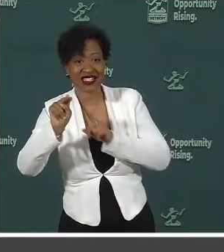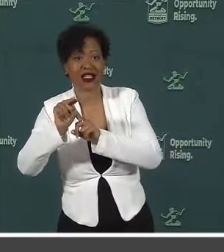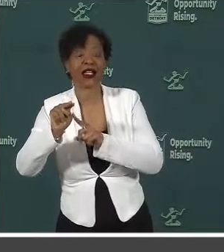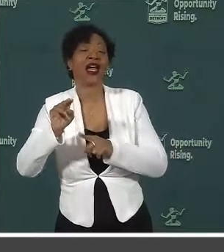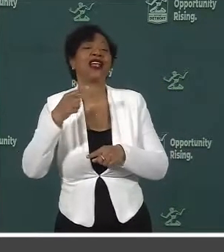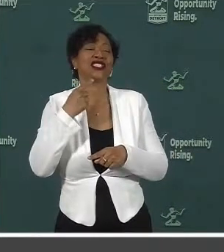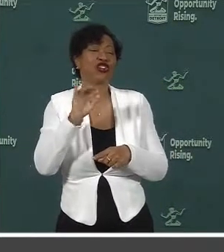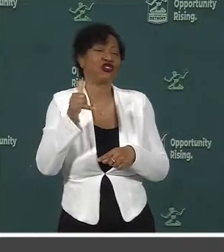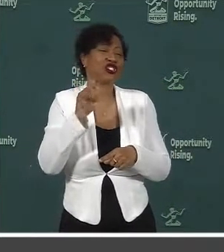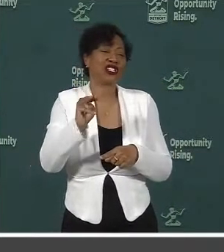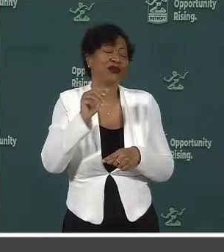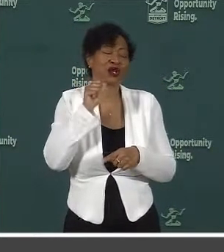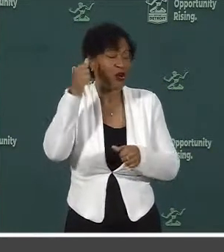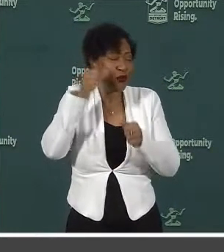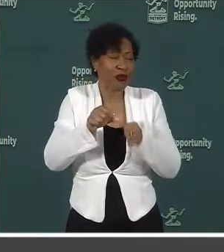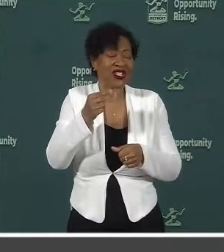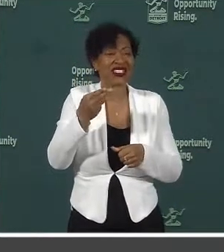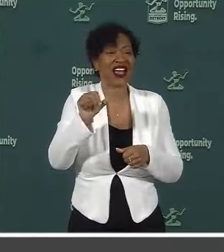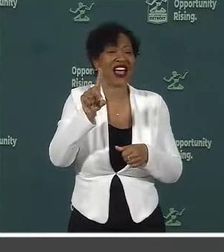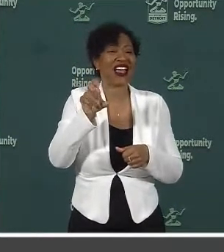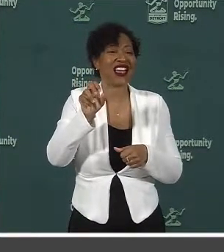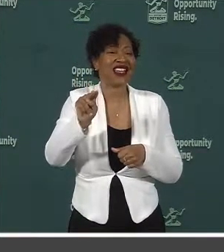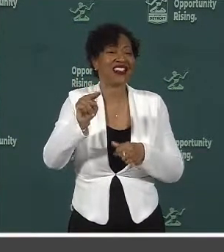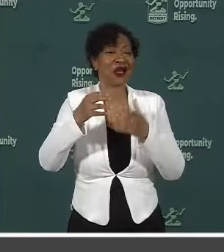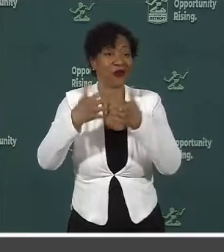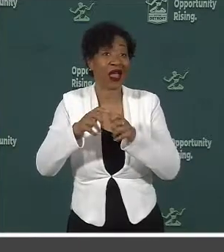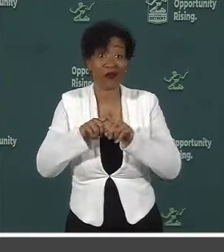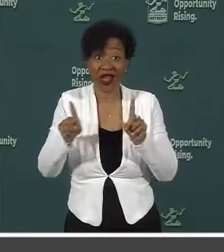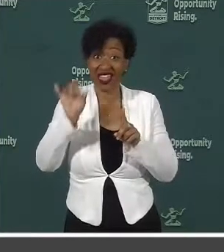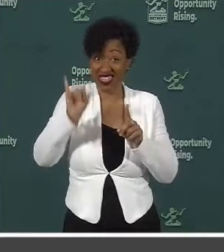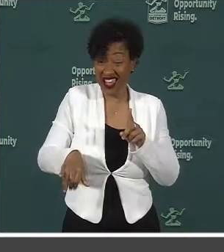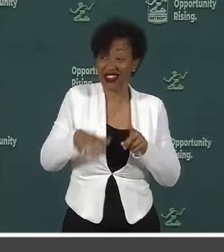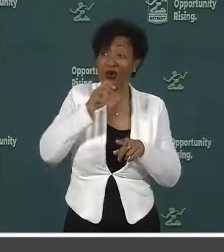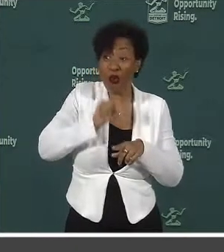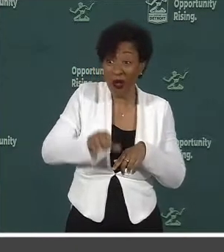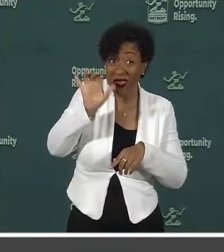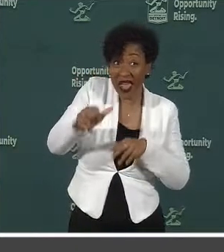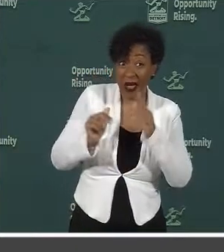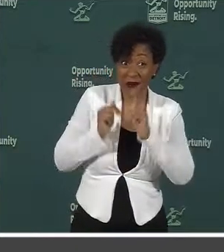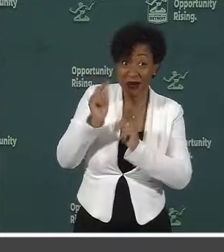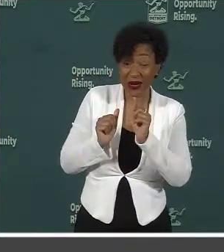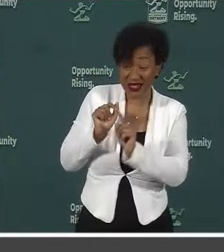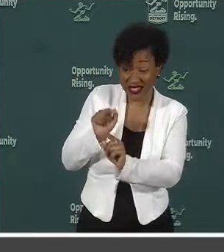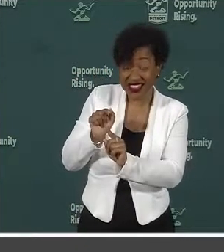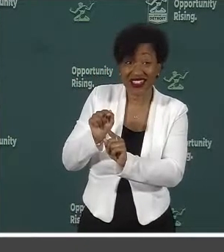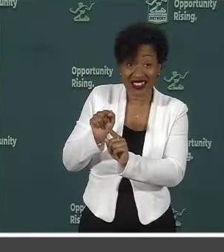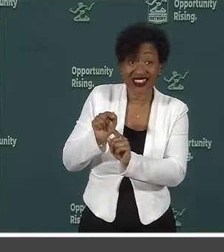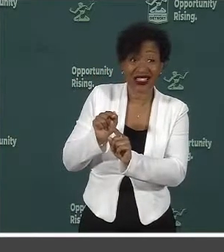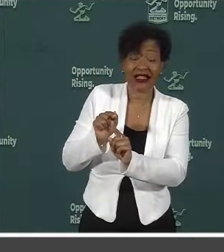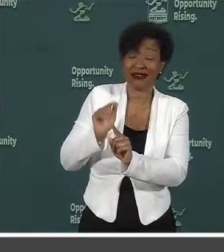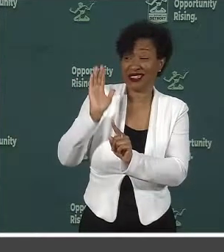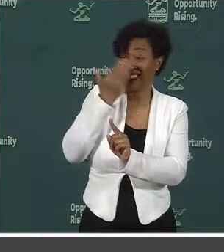STILL REMEMBERS WHEN IT WAS THE HUDSON PLANT BUT THAT'S HOW OLD THIS BUILDING WAS AND IT SEEMED HOPELESS AND WE FOUND A